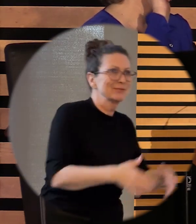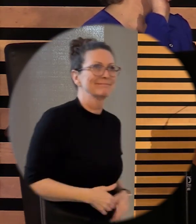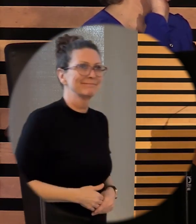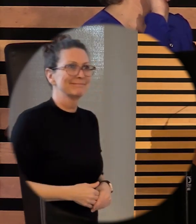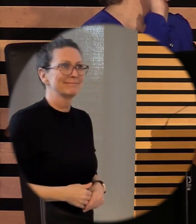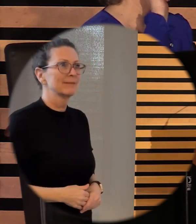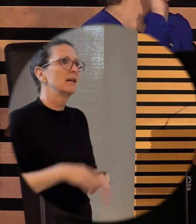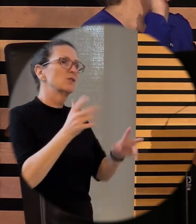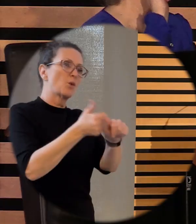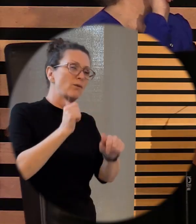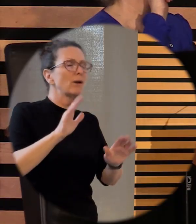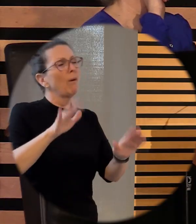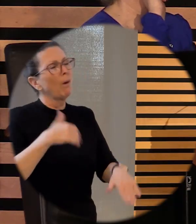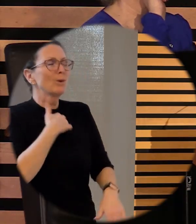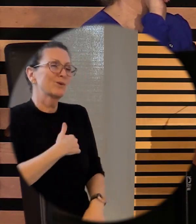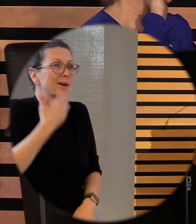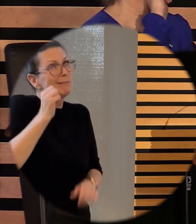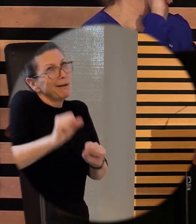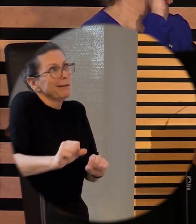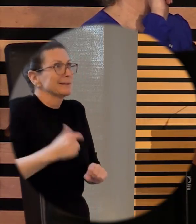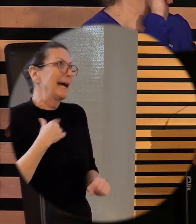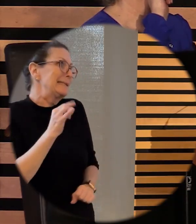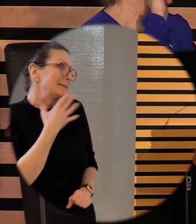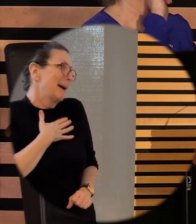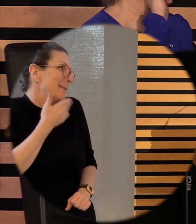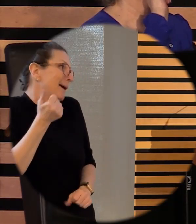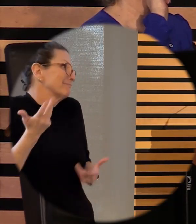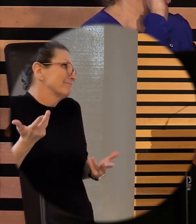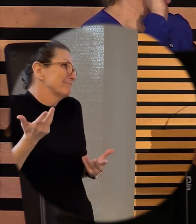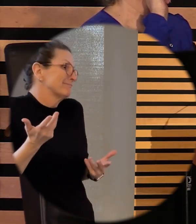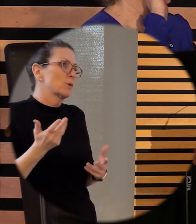to the story we want to avoid. We're doing the best we can. Is that we think the act of listening